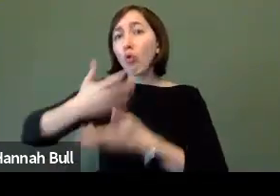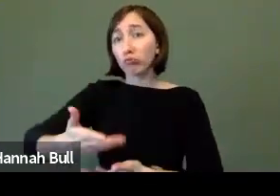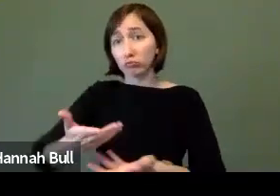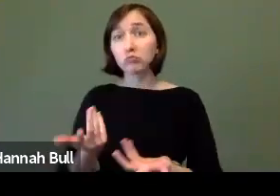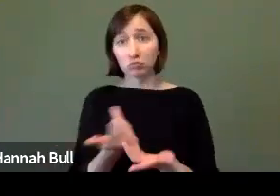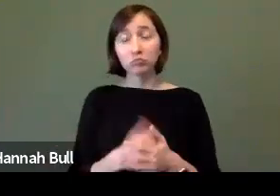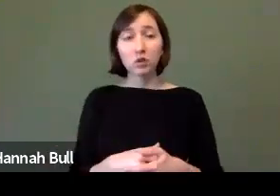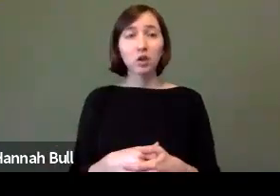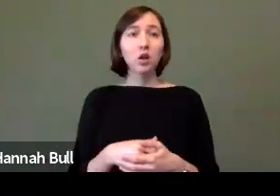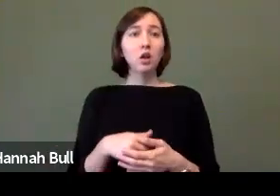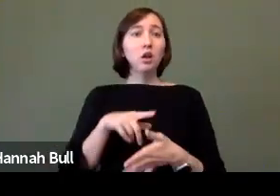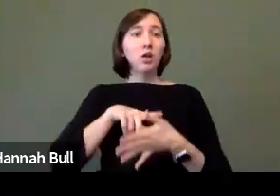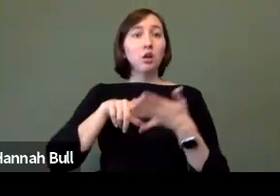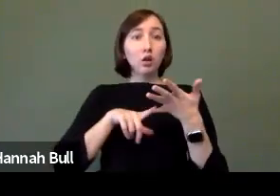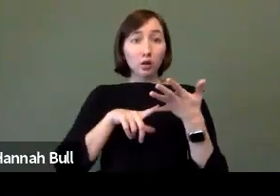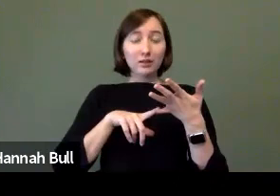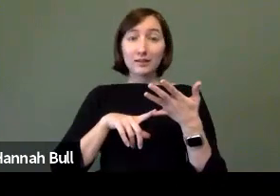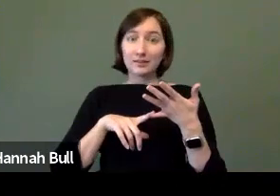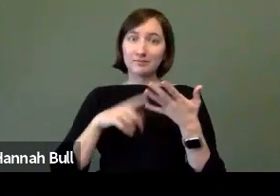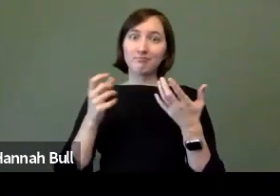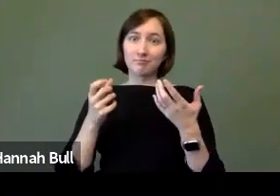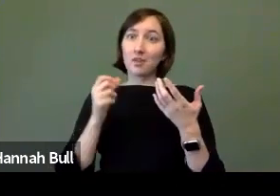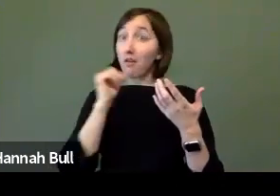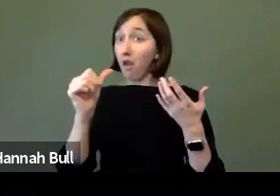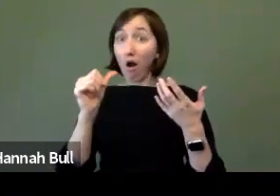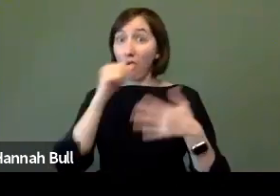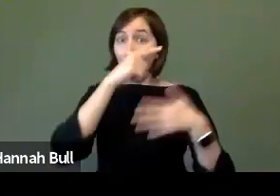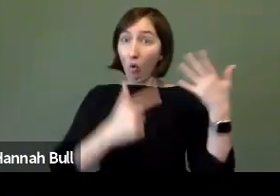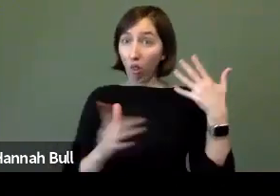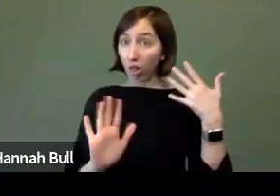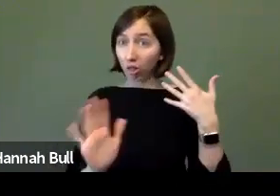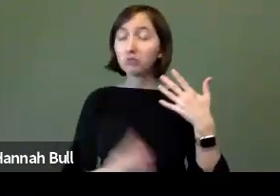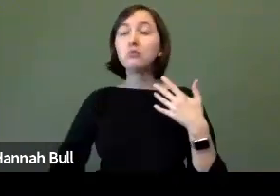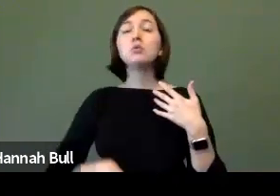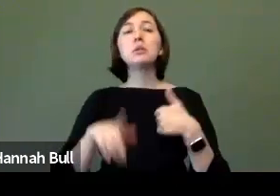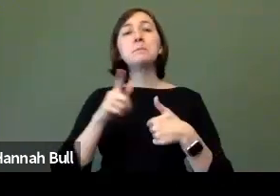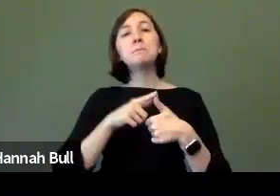This is not an exhaustive list. Feeling sad or down.